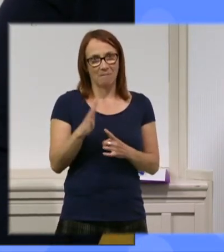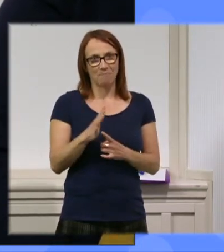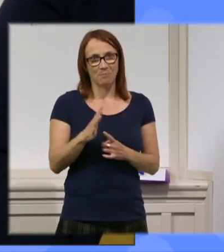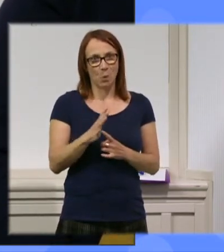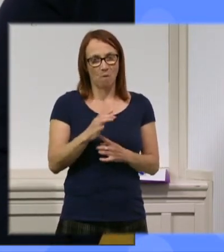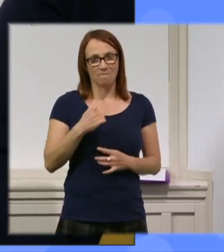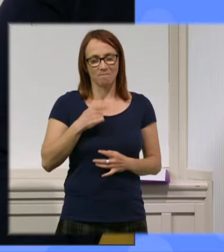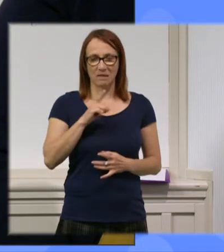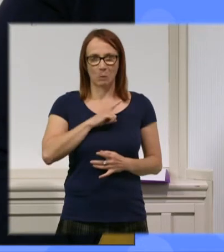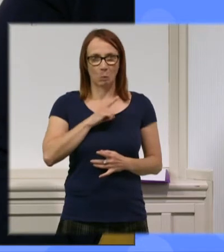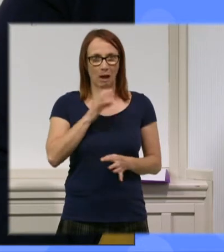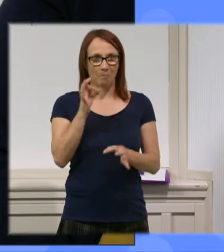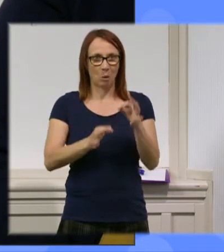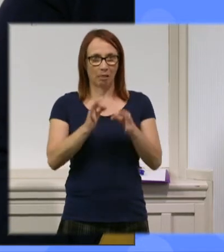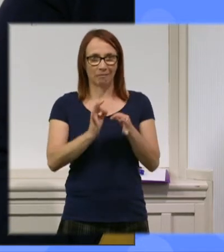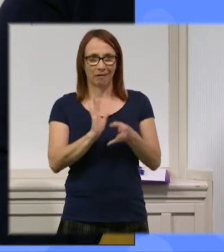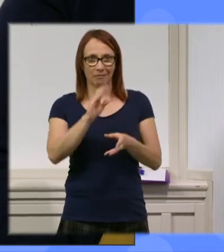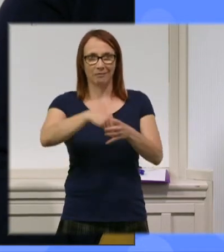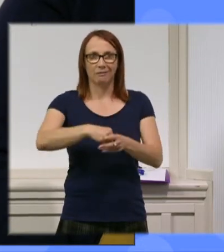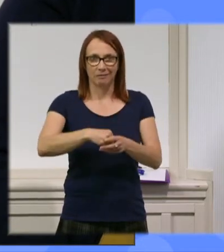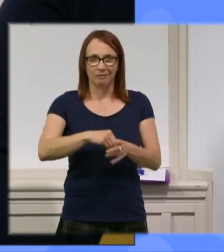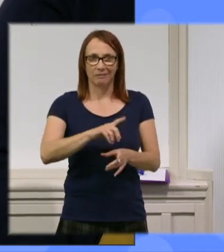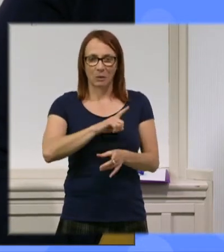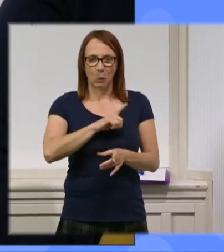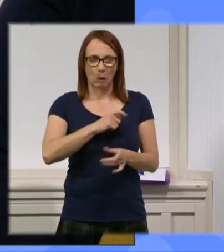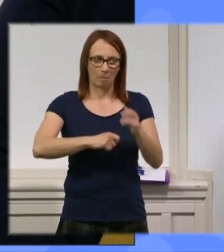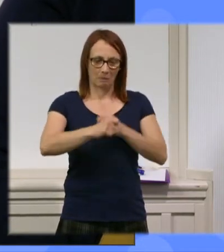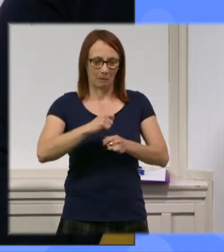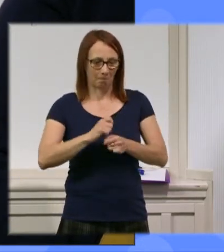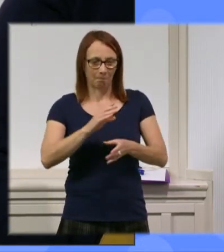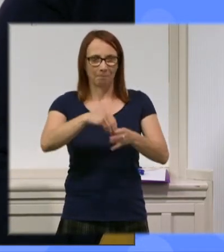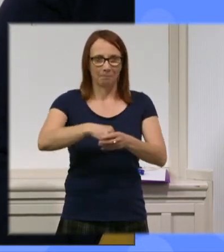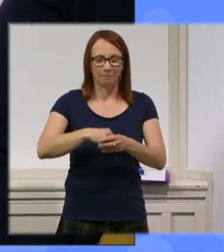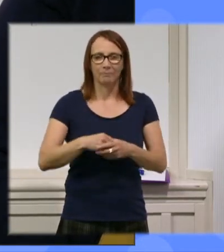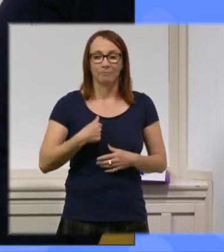politics and why I became politically involved I grew up in a way through the